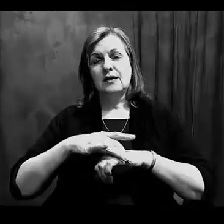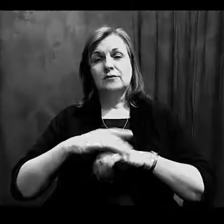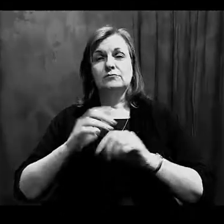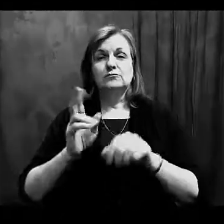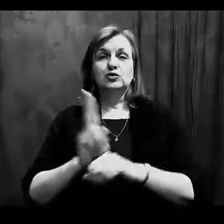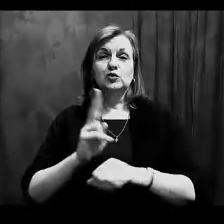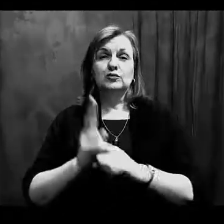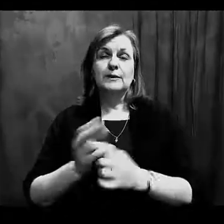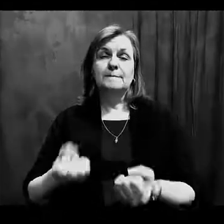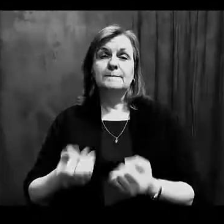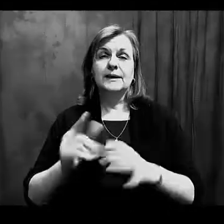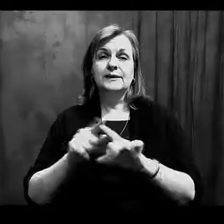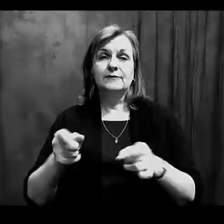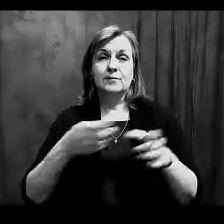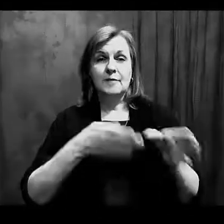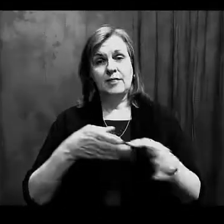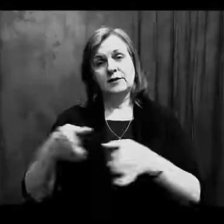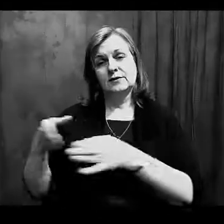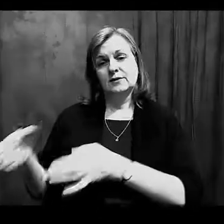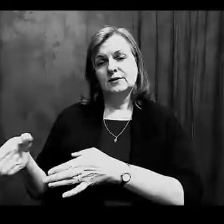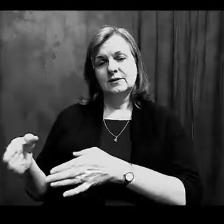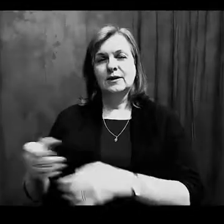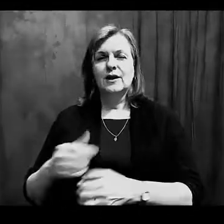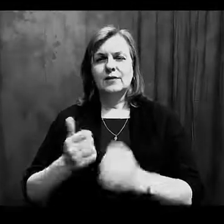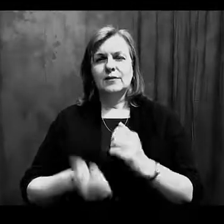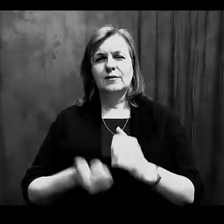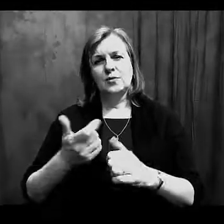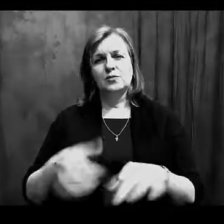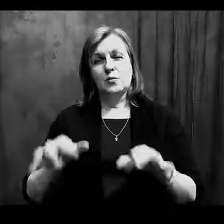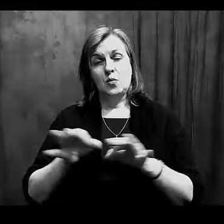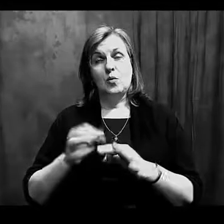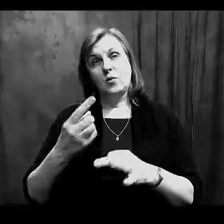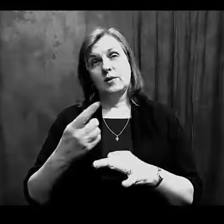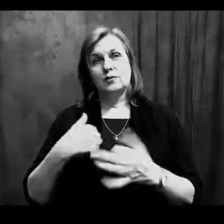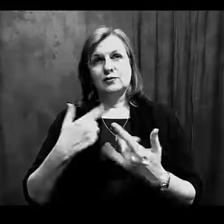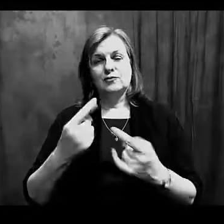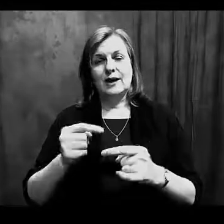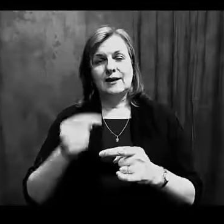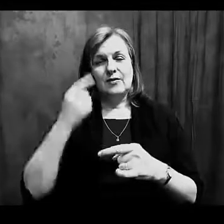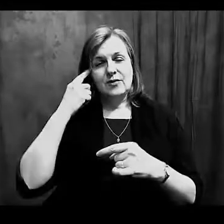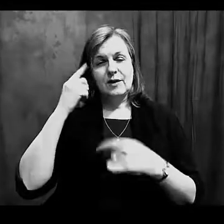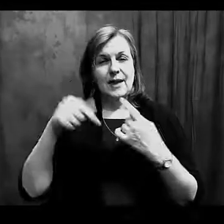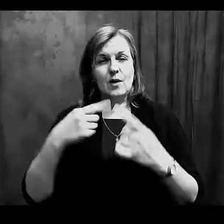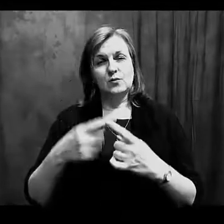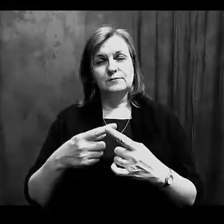through a number of different scenarios but the big one that we look or try to think about